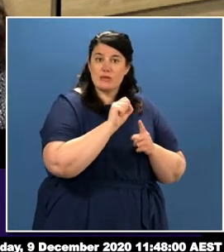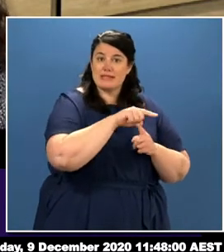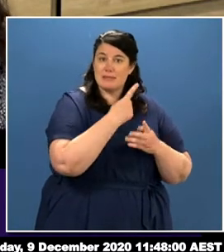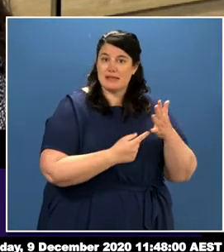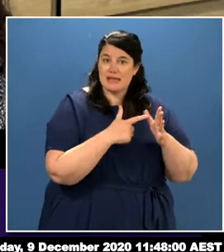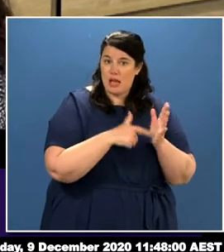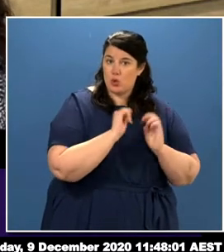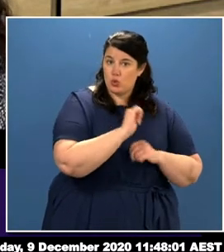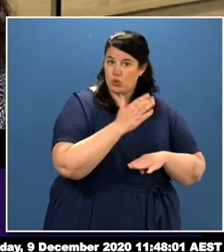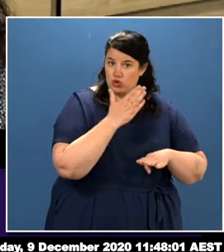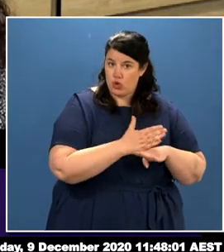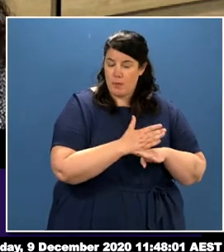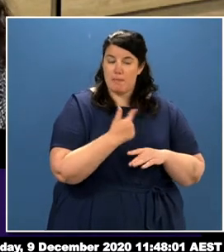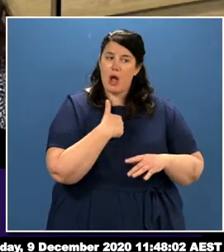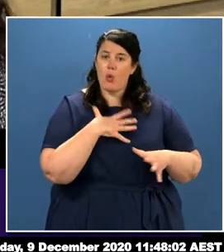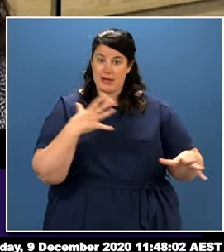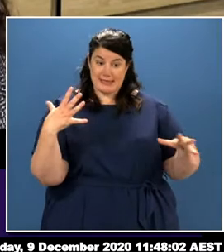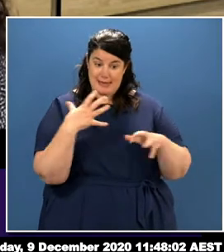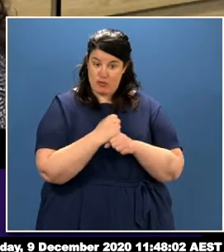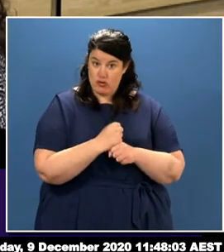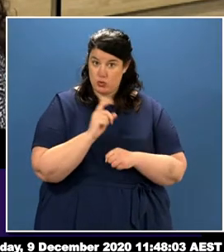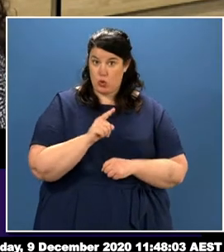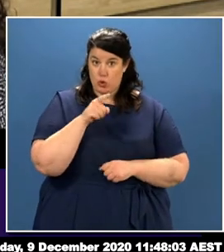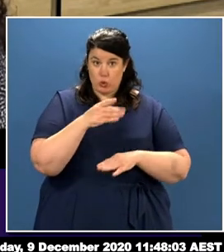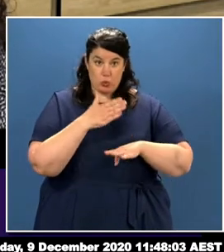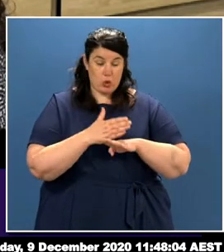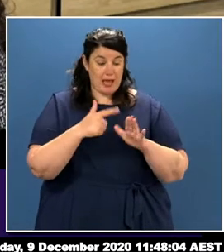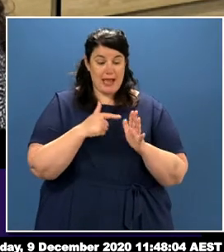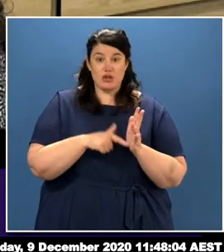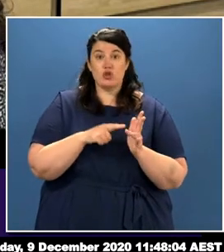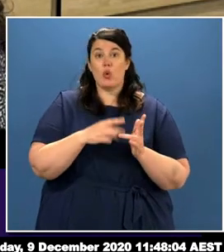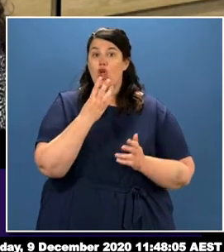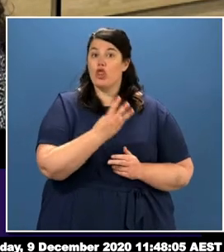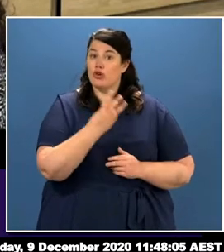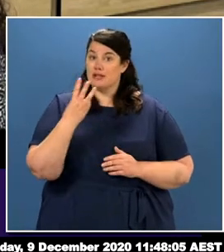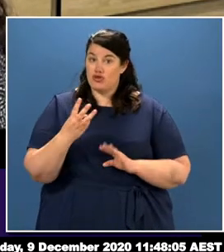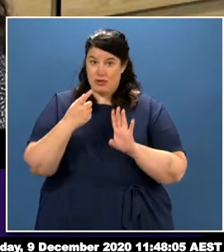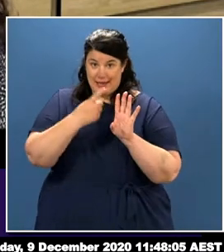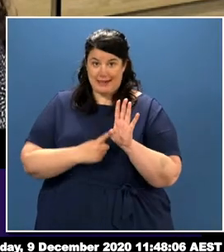So, just to recap, you've worked at the ATO for 33 years and you've